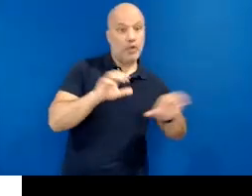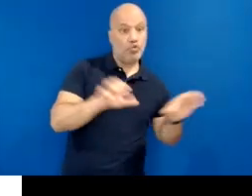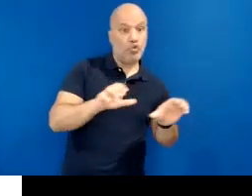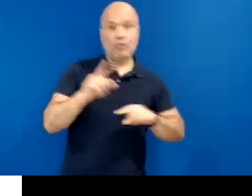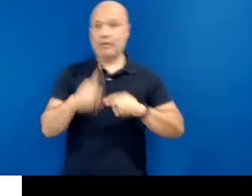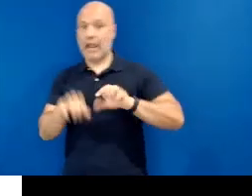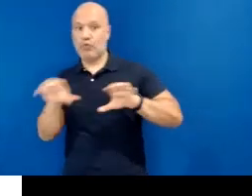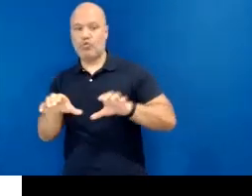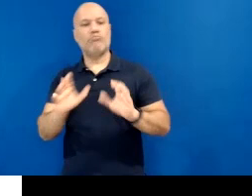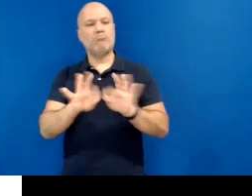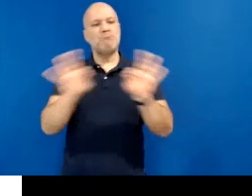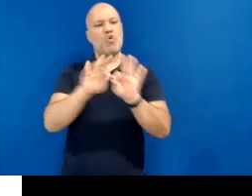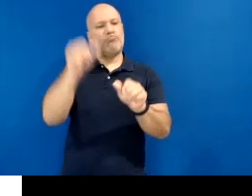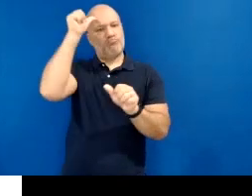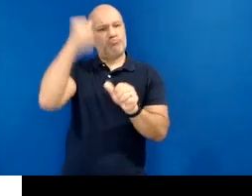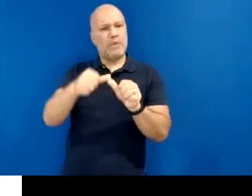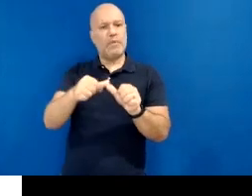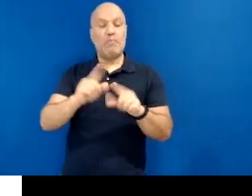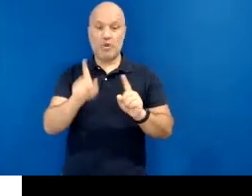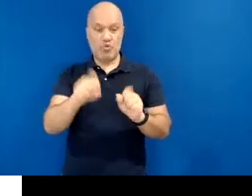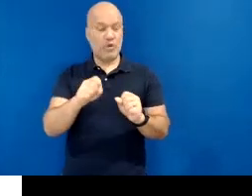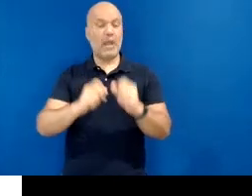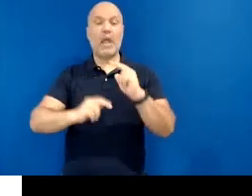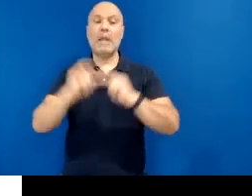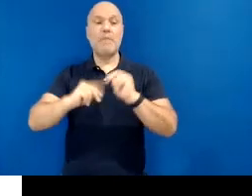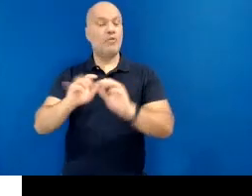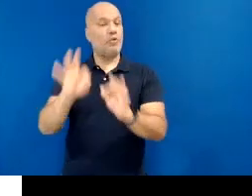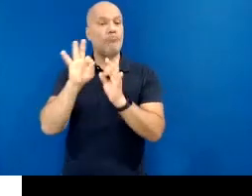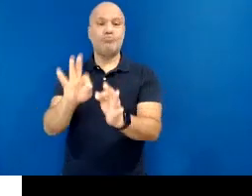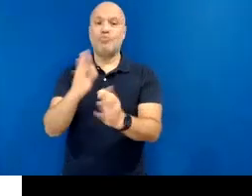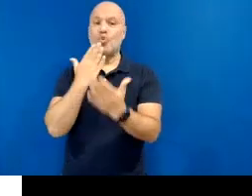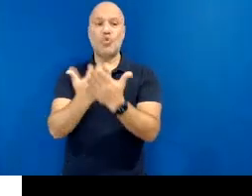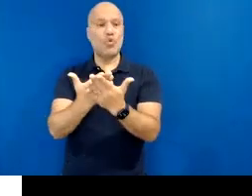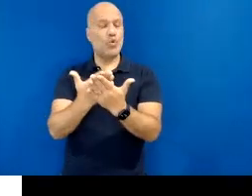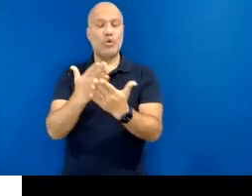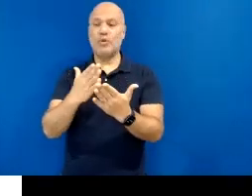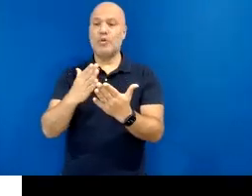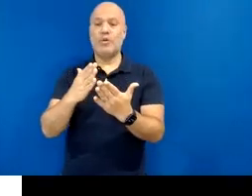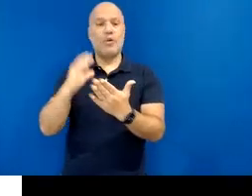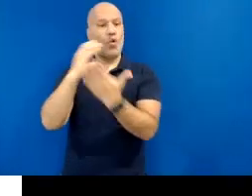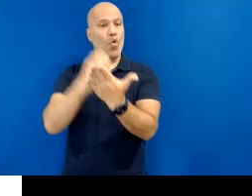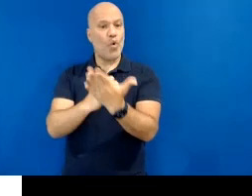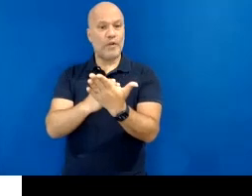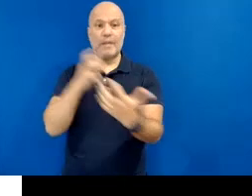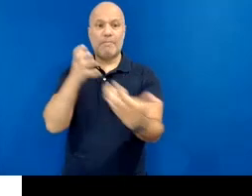you really can build a unique course that aligns with your SLOs and objectives and the way that you teach.